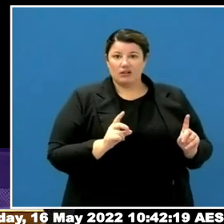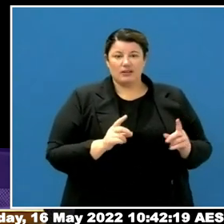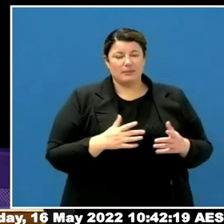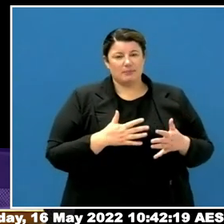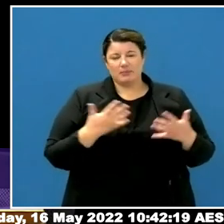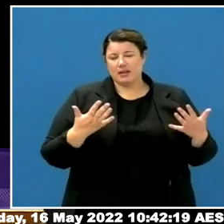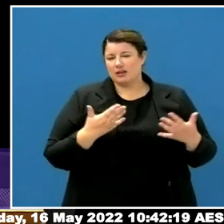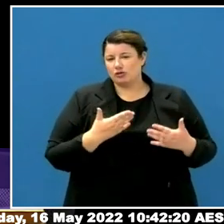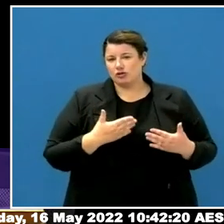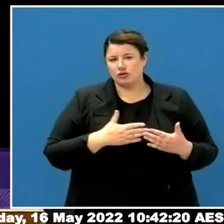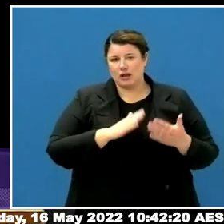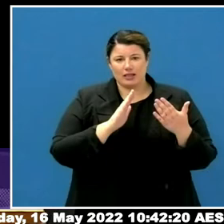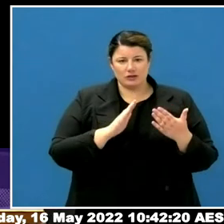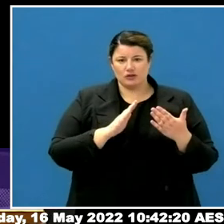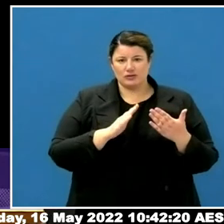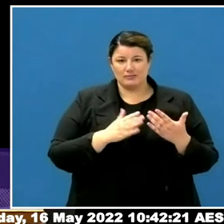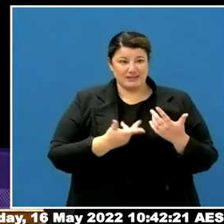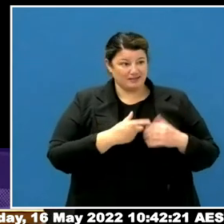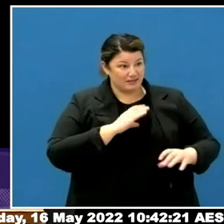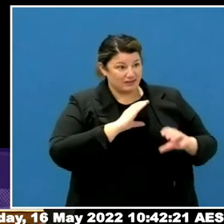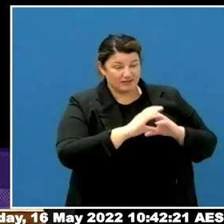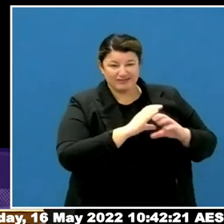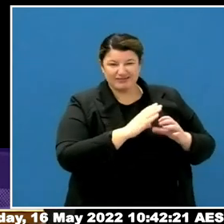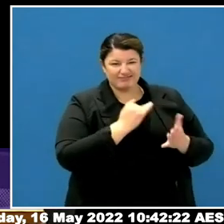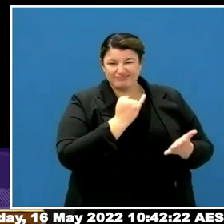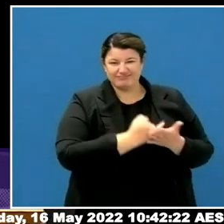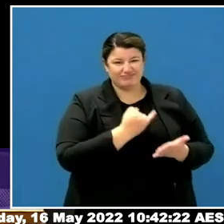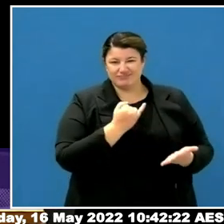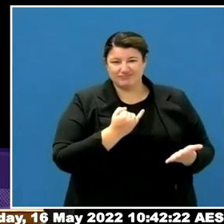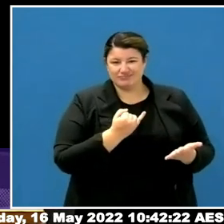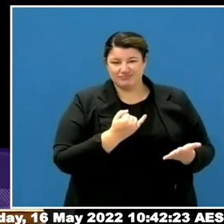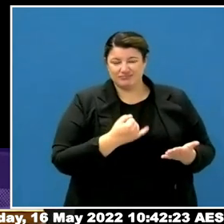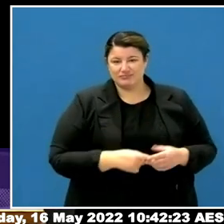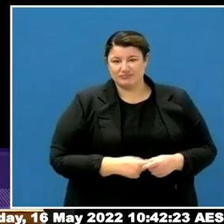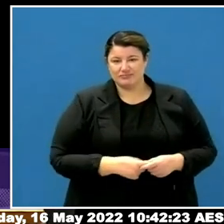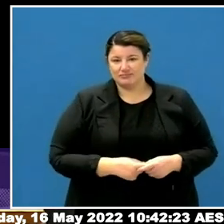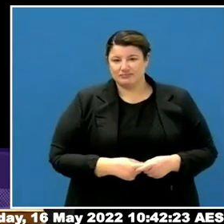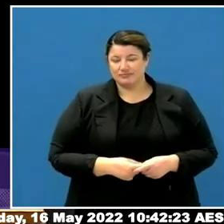particularly with respect to communication between her family and the day program.